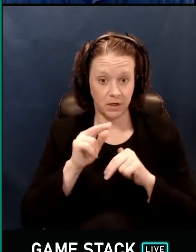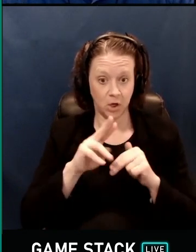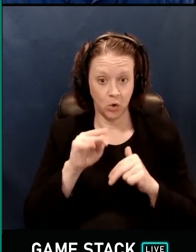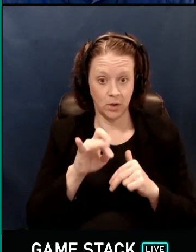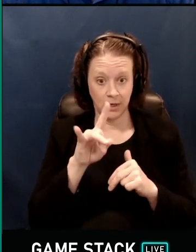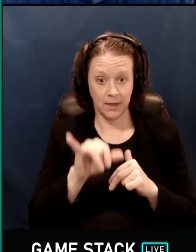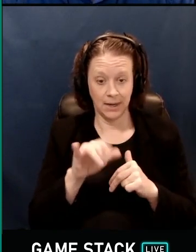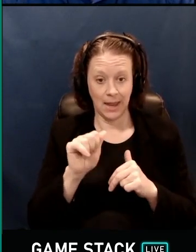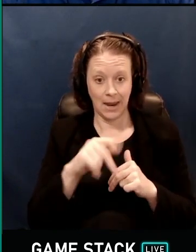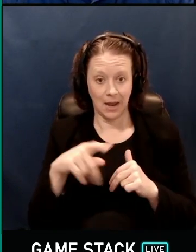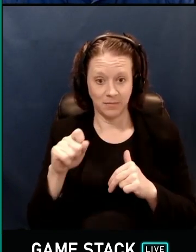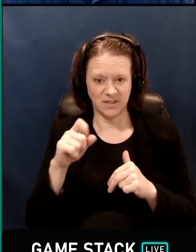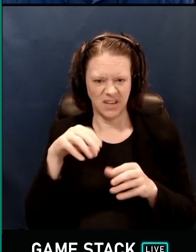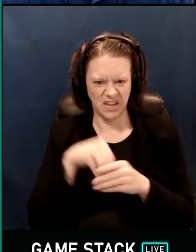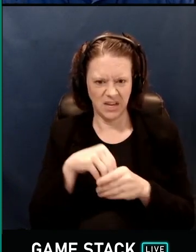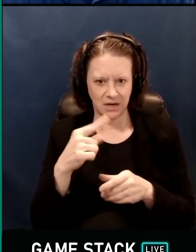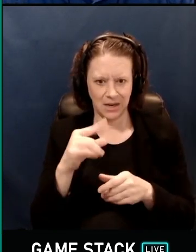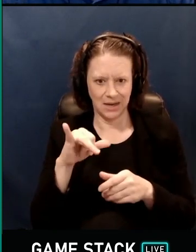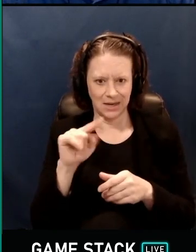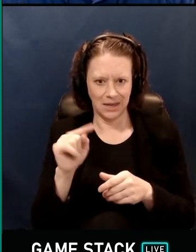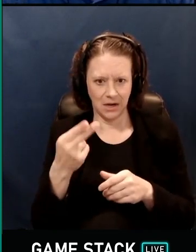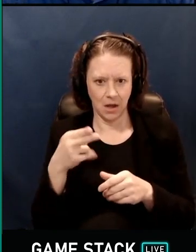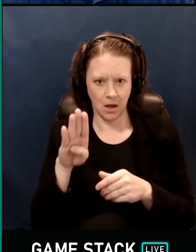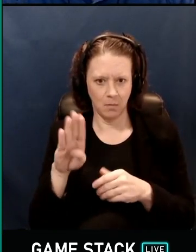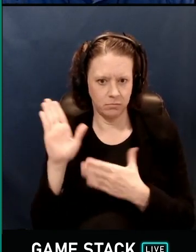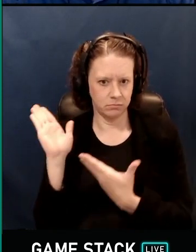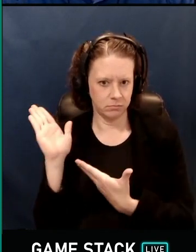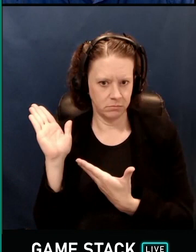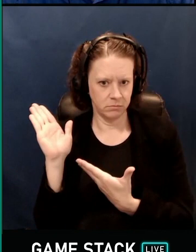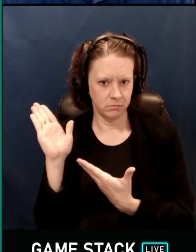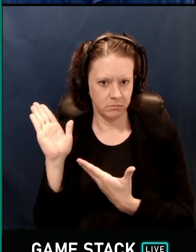so please try it out with your Azure subscription.